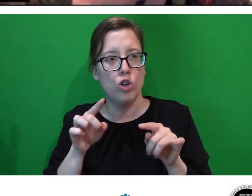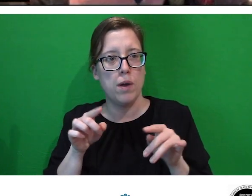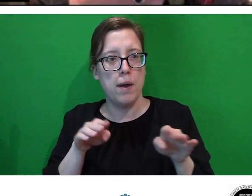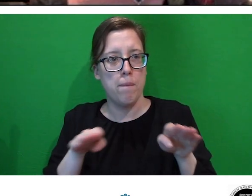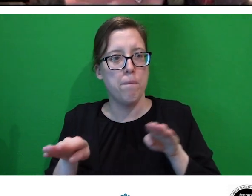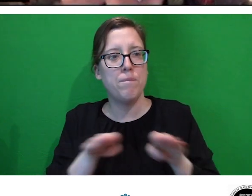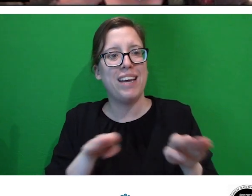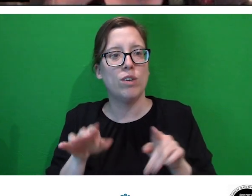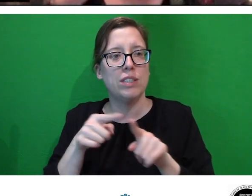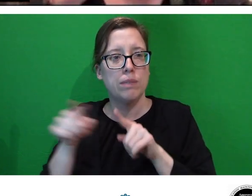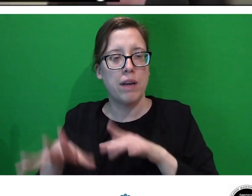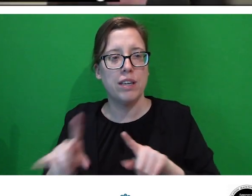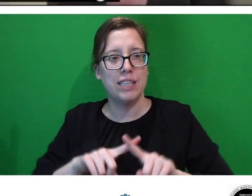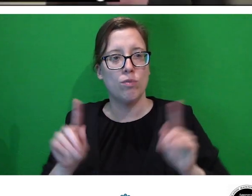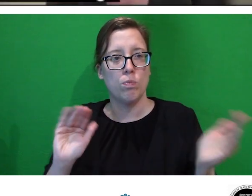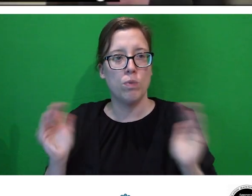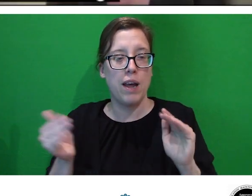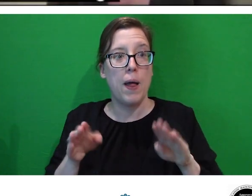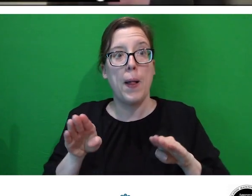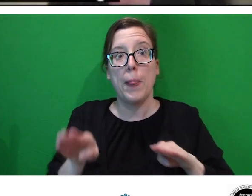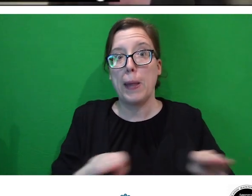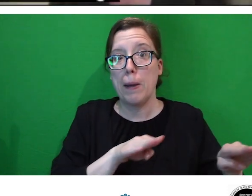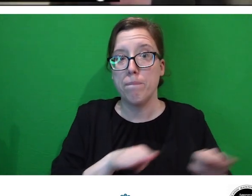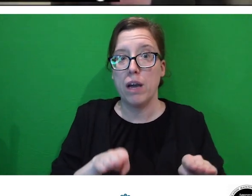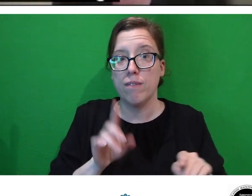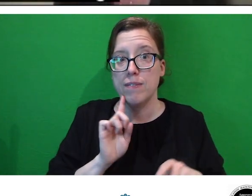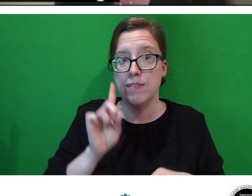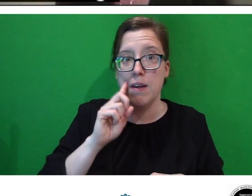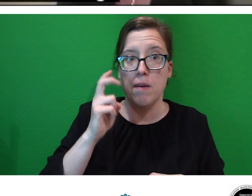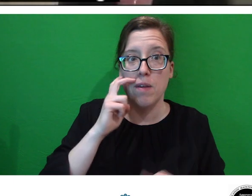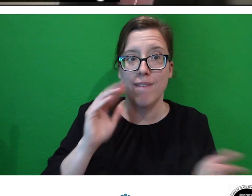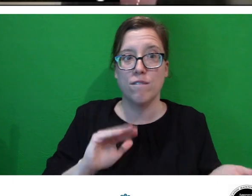Heidi: Thank you. And we have a question from Anne.